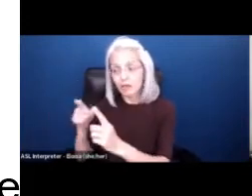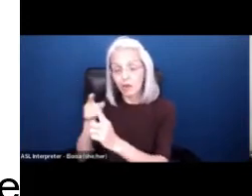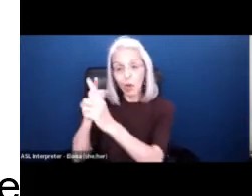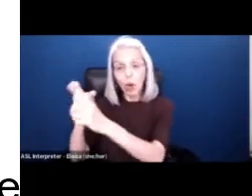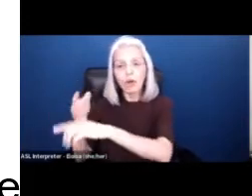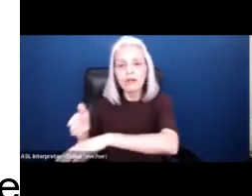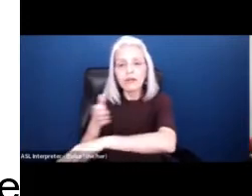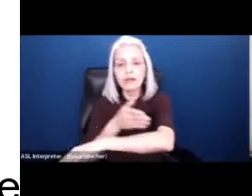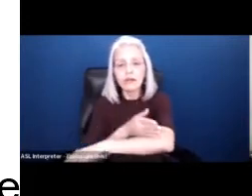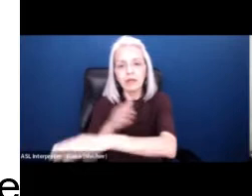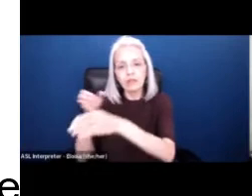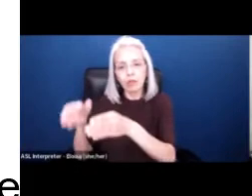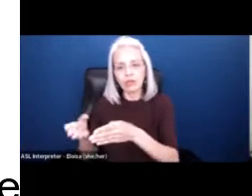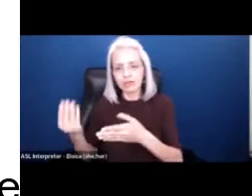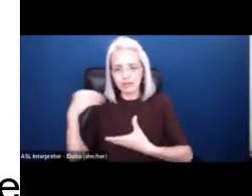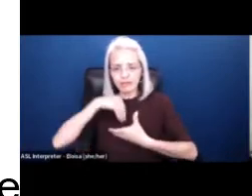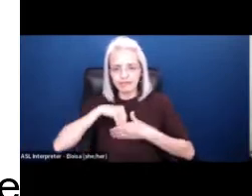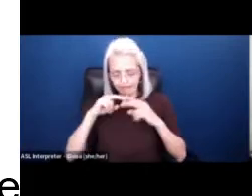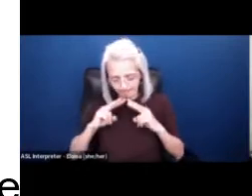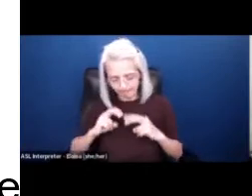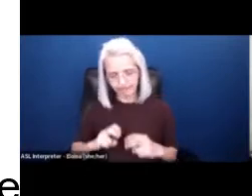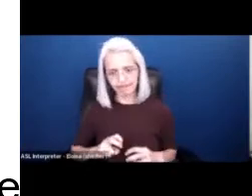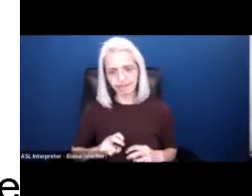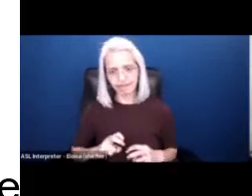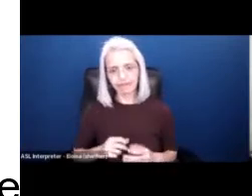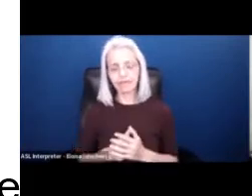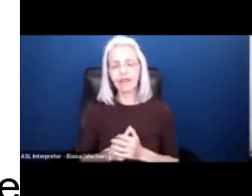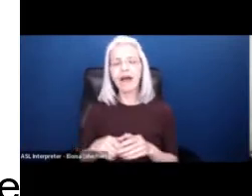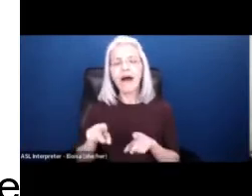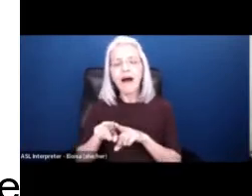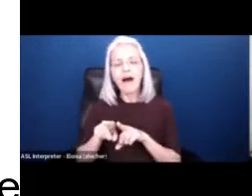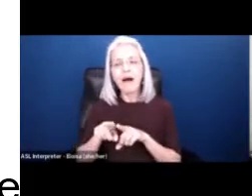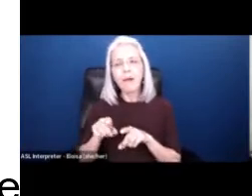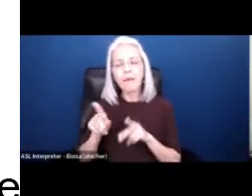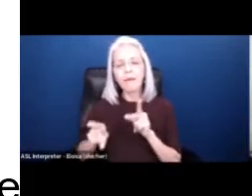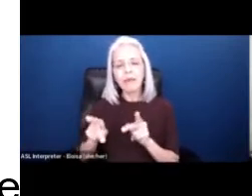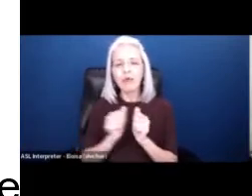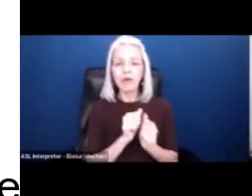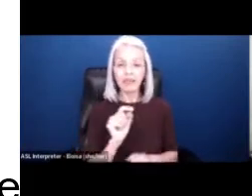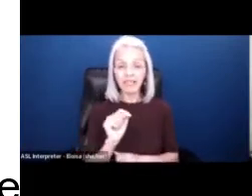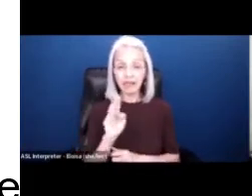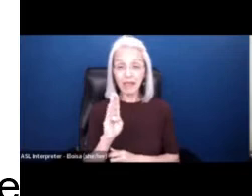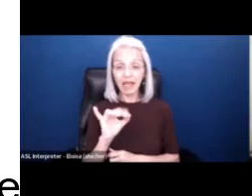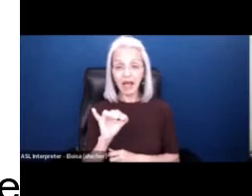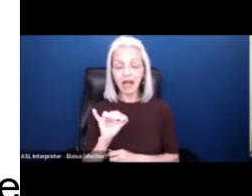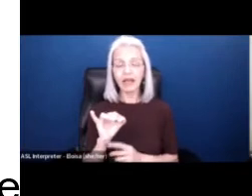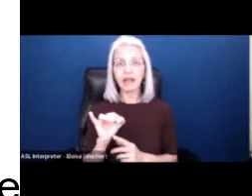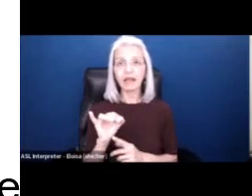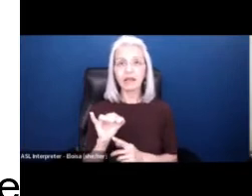person's insight. Often people with TBI will have cognitive